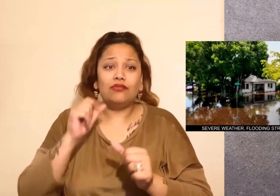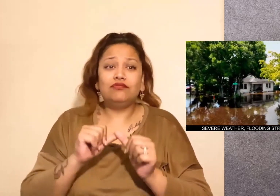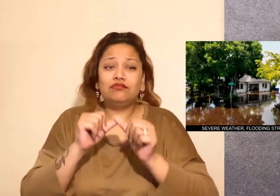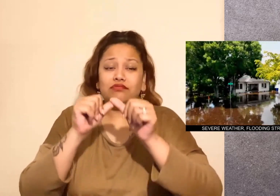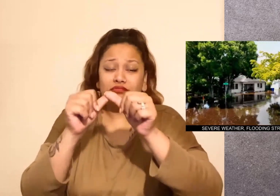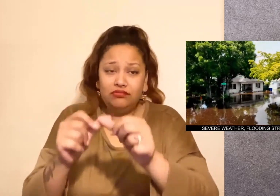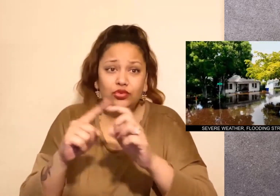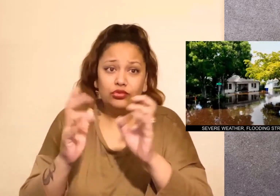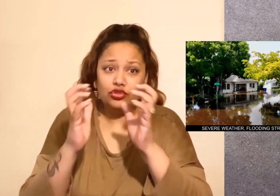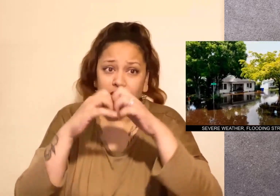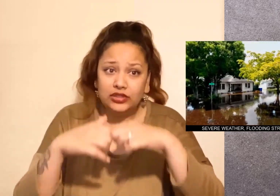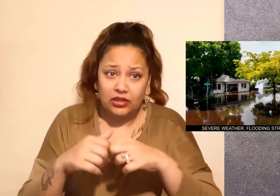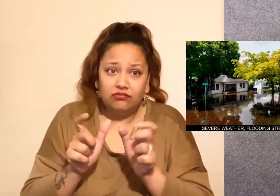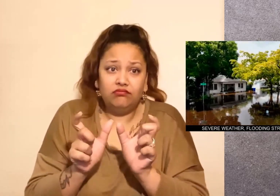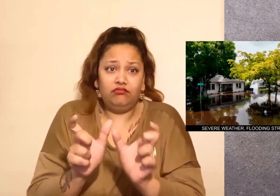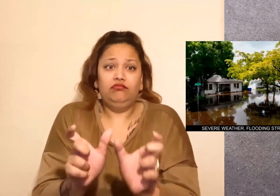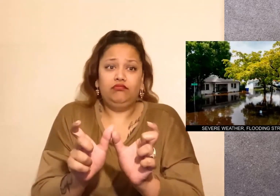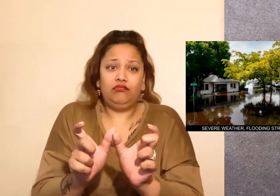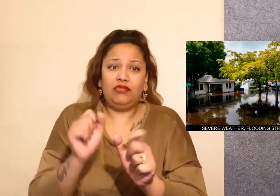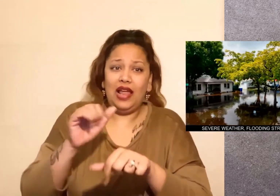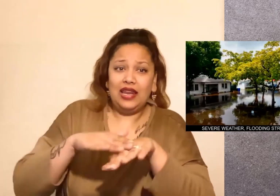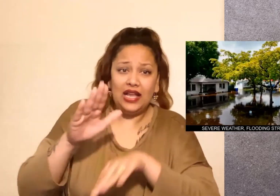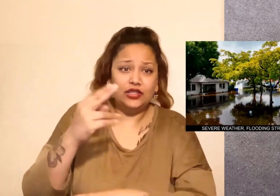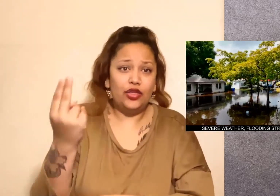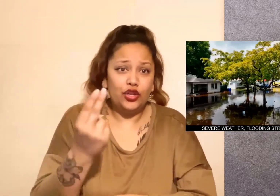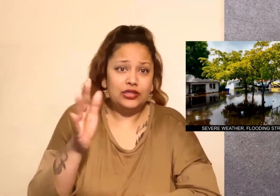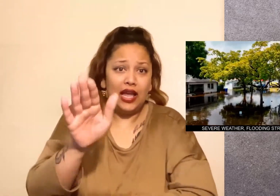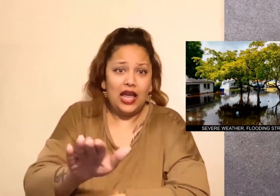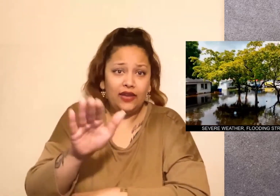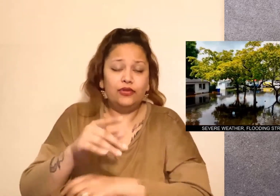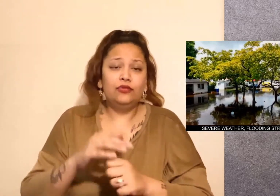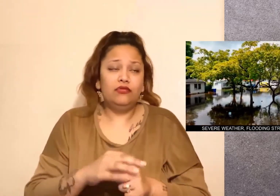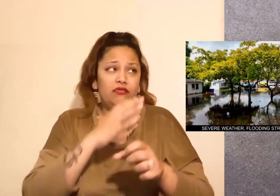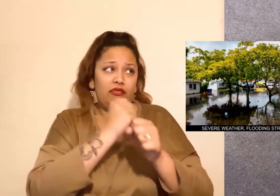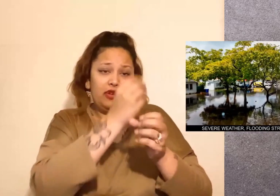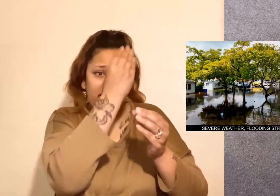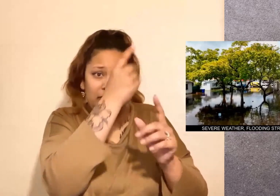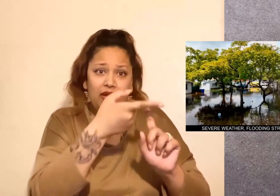and it will remain shut down until at least Thursday afternoon according to officials there